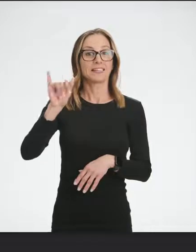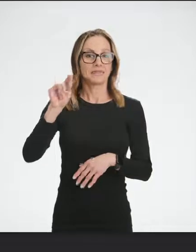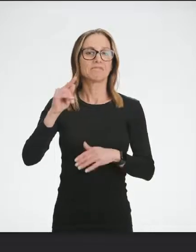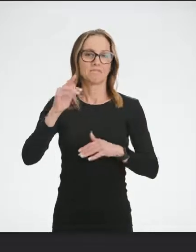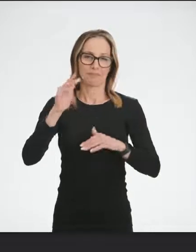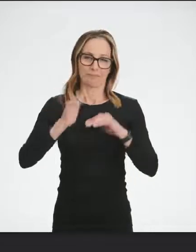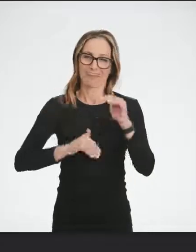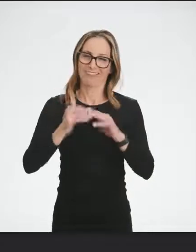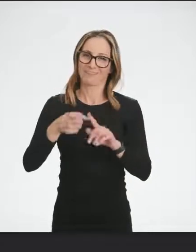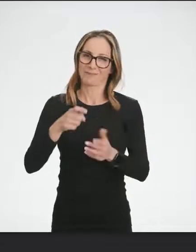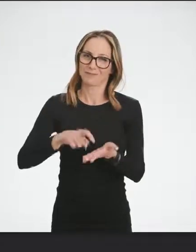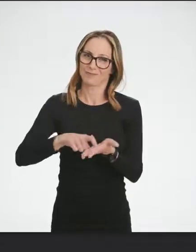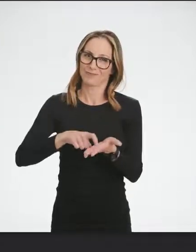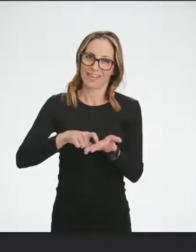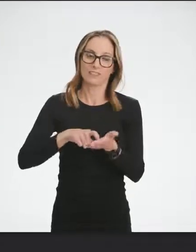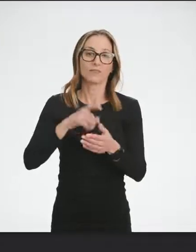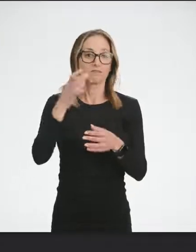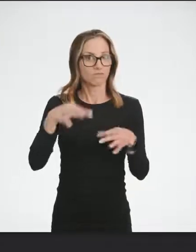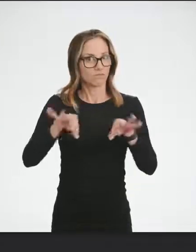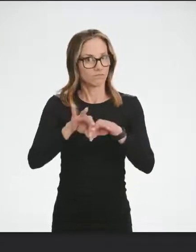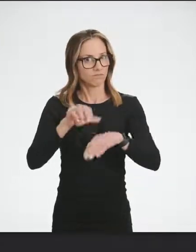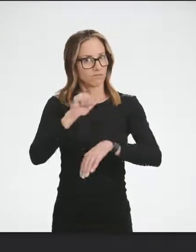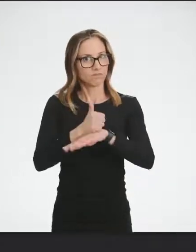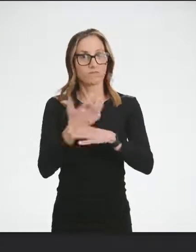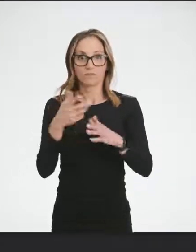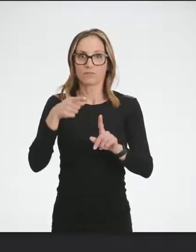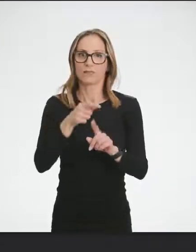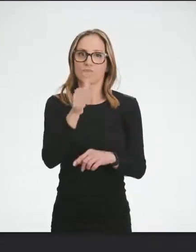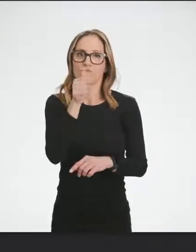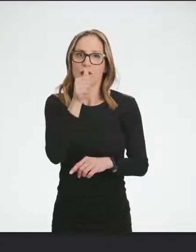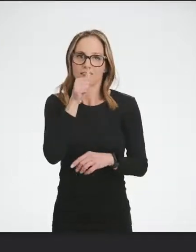Of course, MapKit is built from the ground up on the same foundation of privacy as Apple